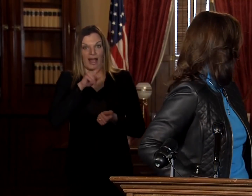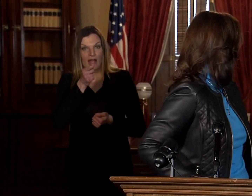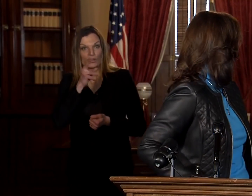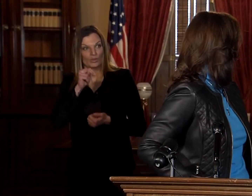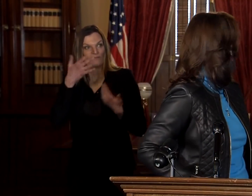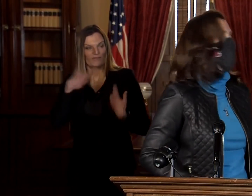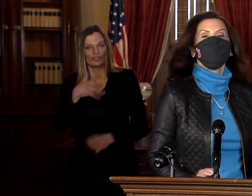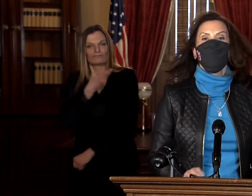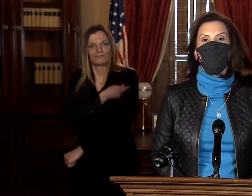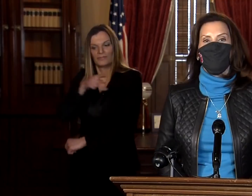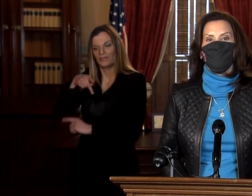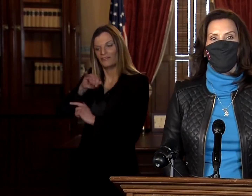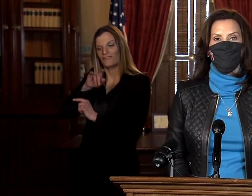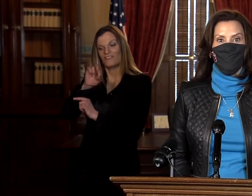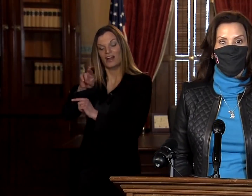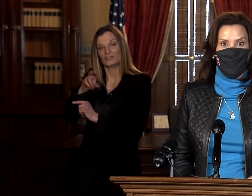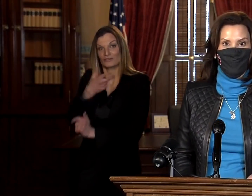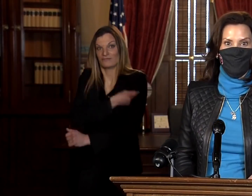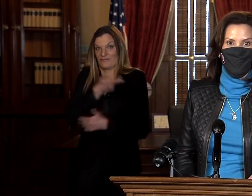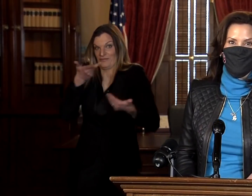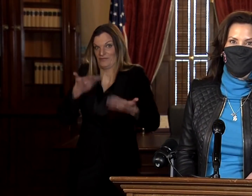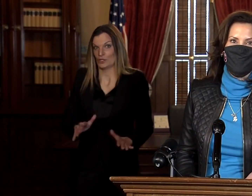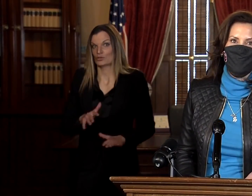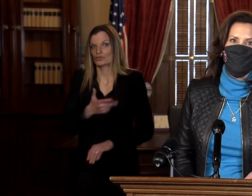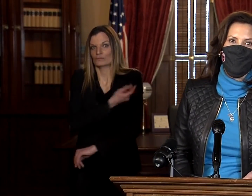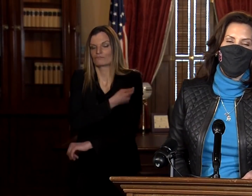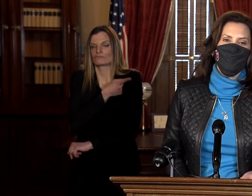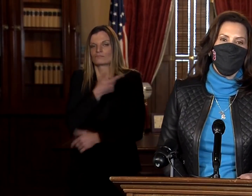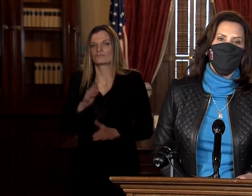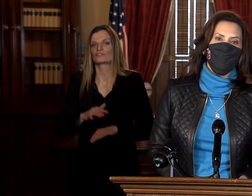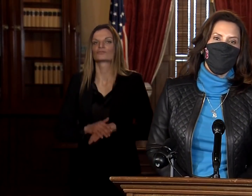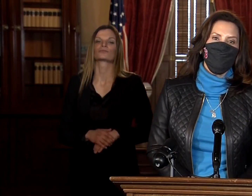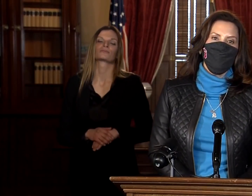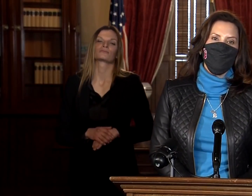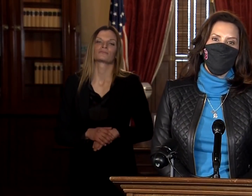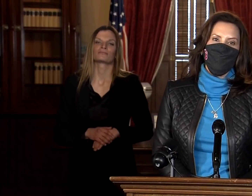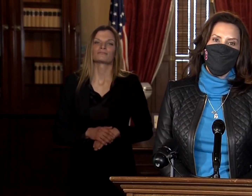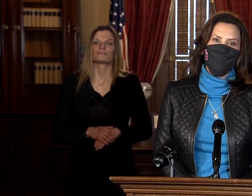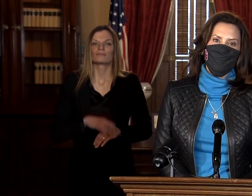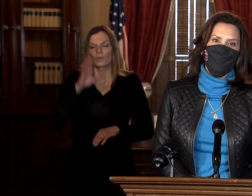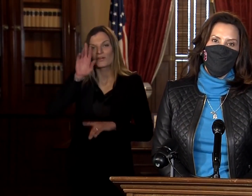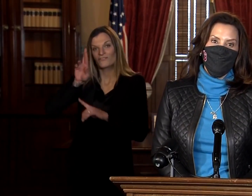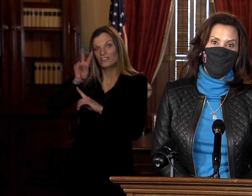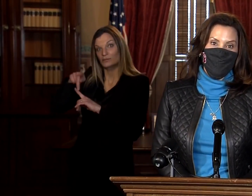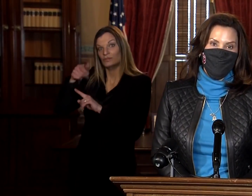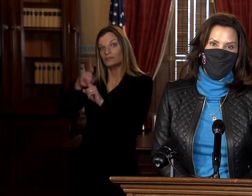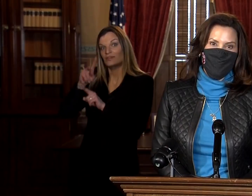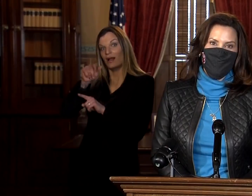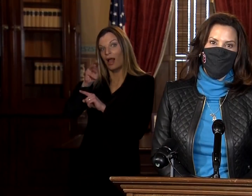today that. I just say this, I know that Dr.